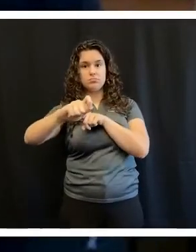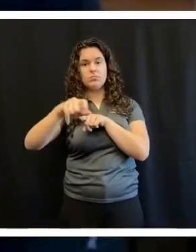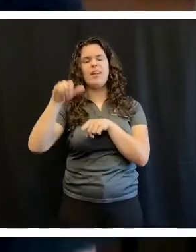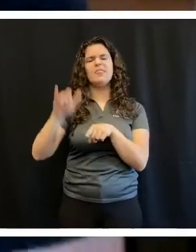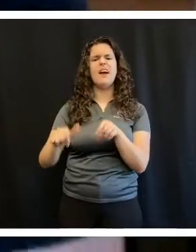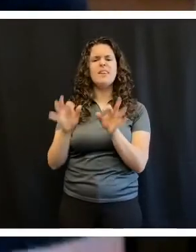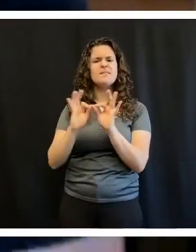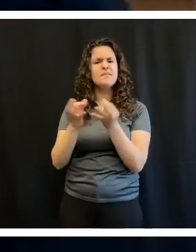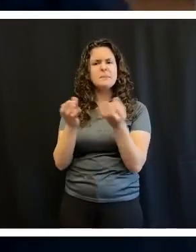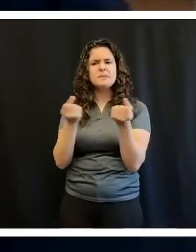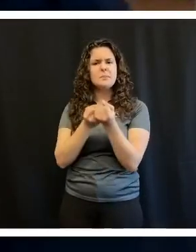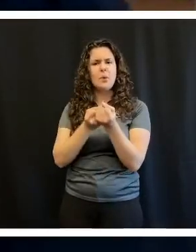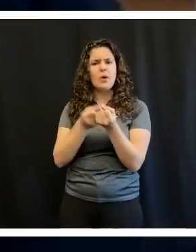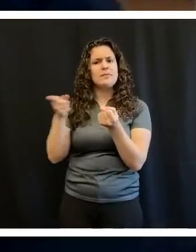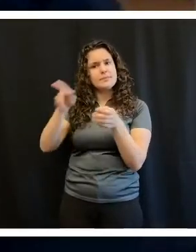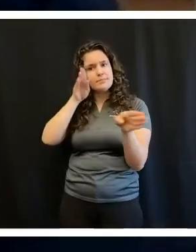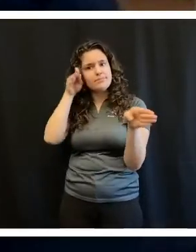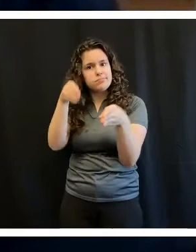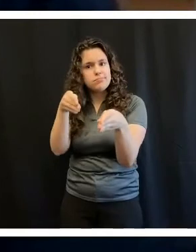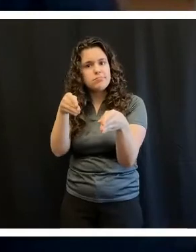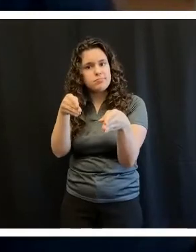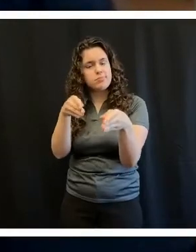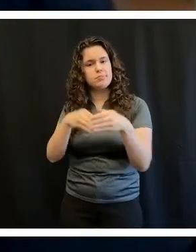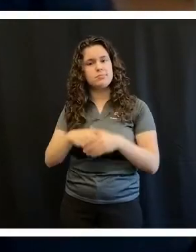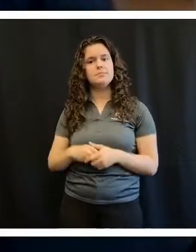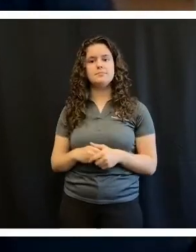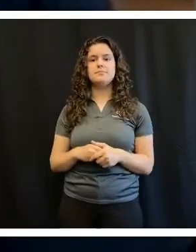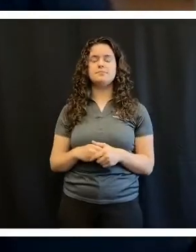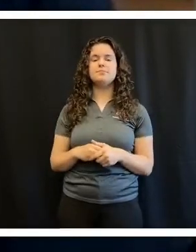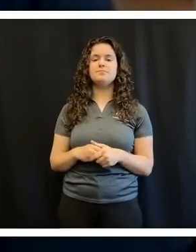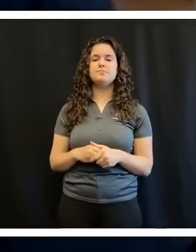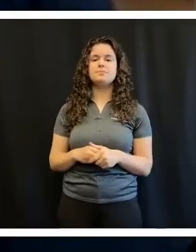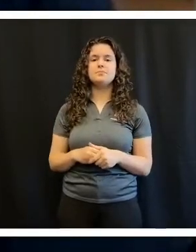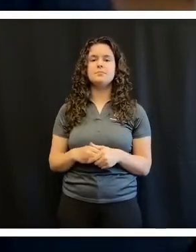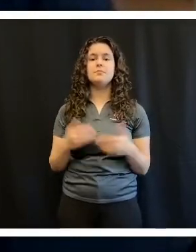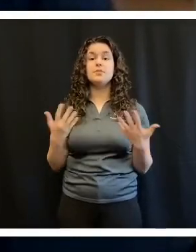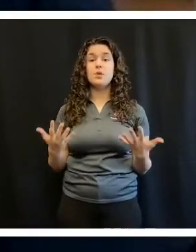So, looking at what a hotline for parents